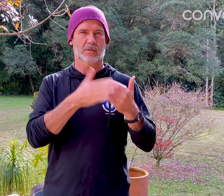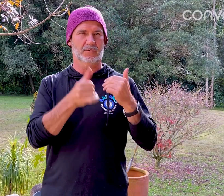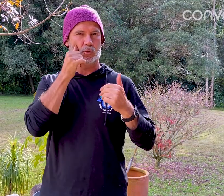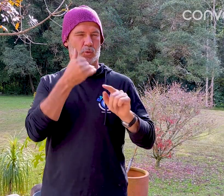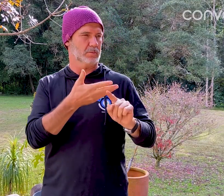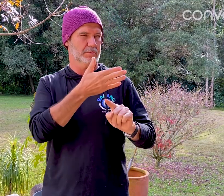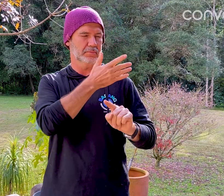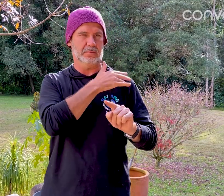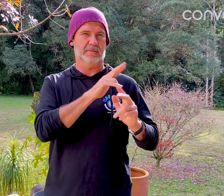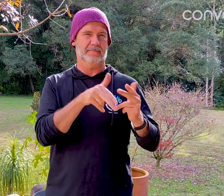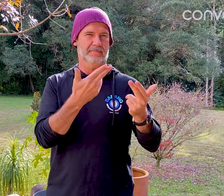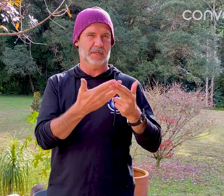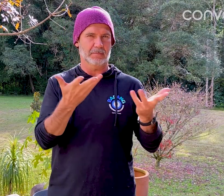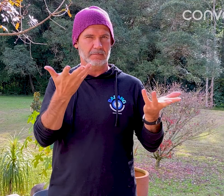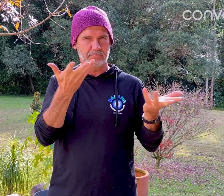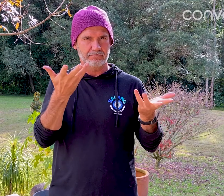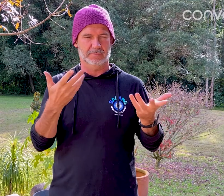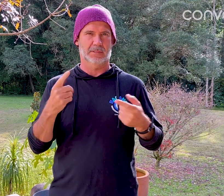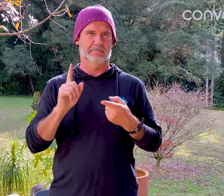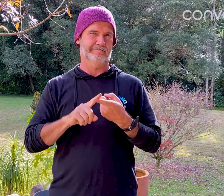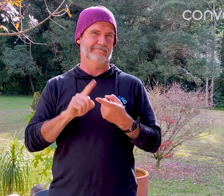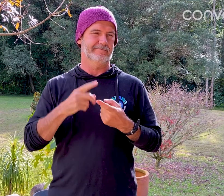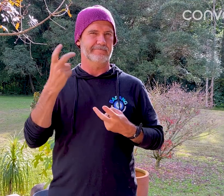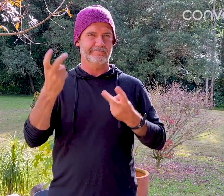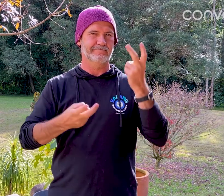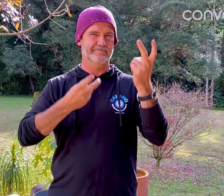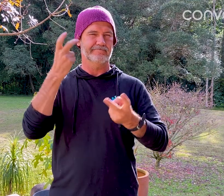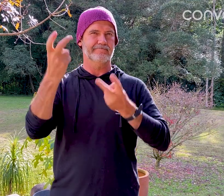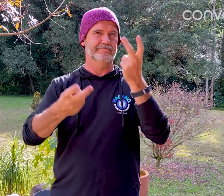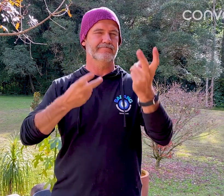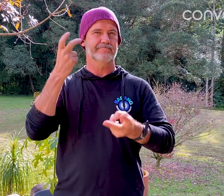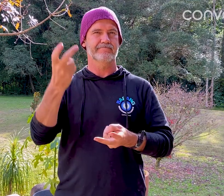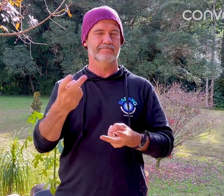and never knew where her family came from, and I am still searching for answers.